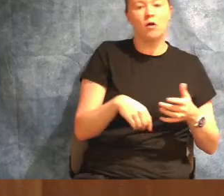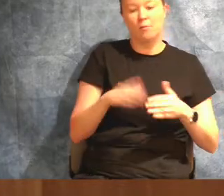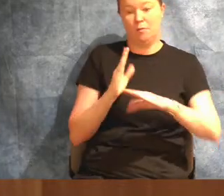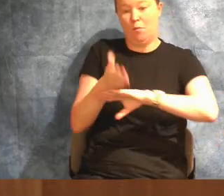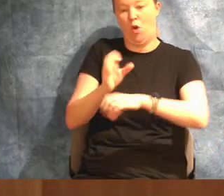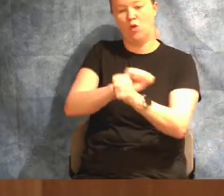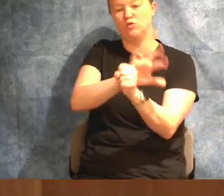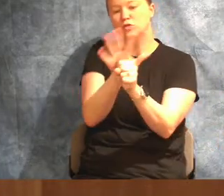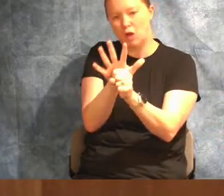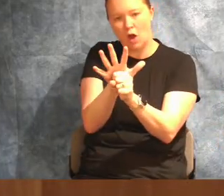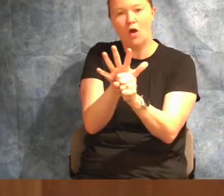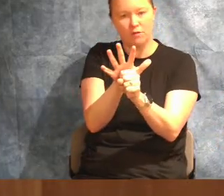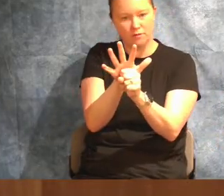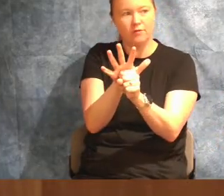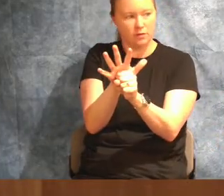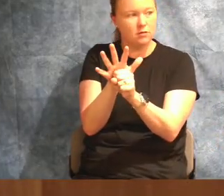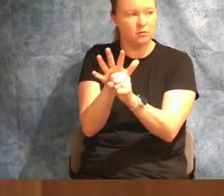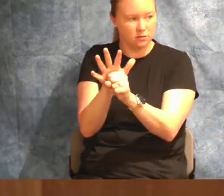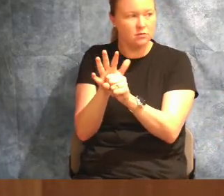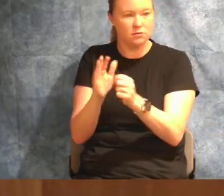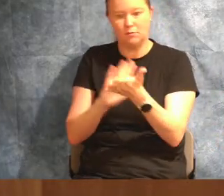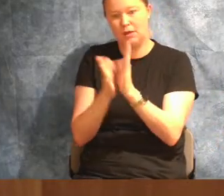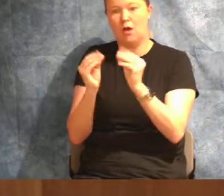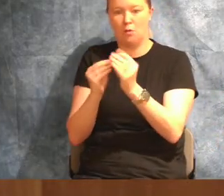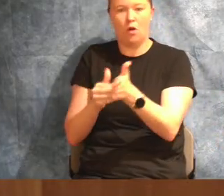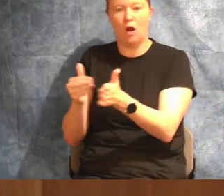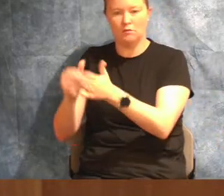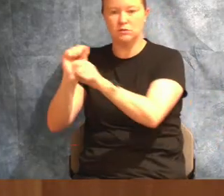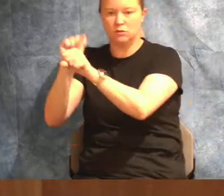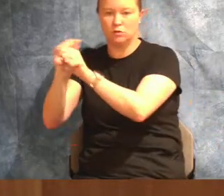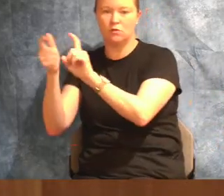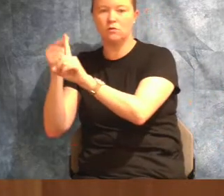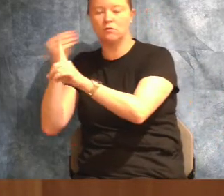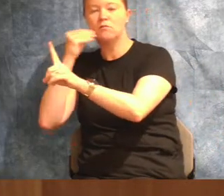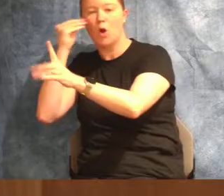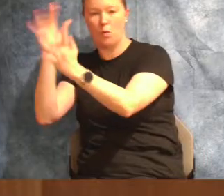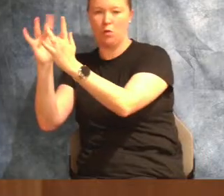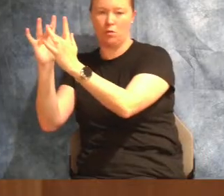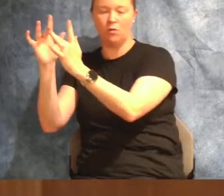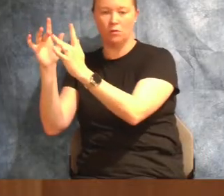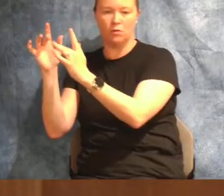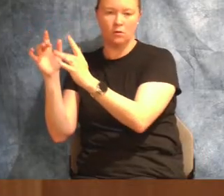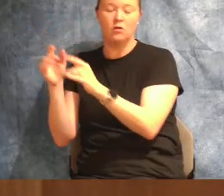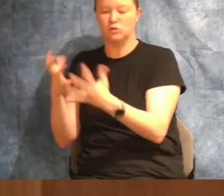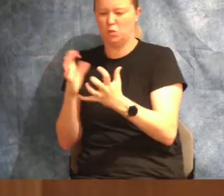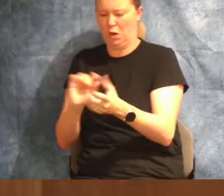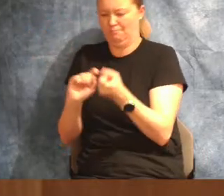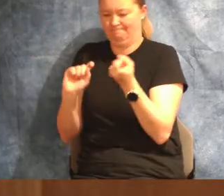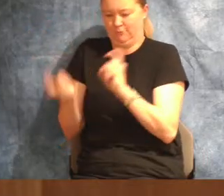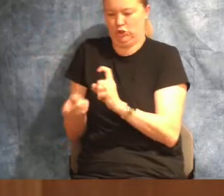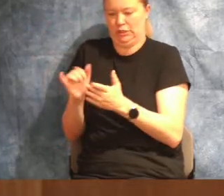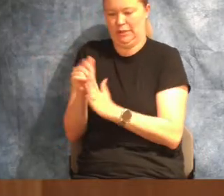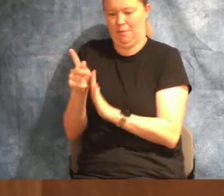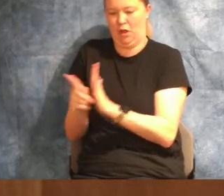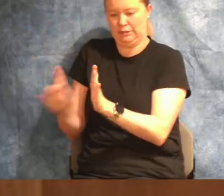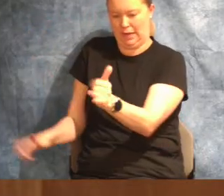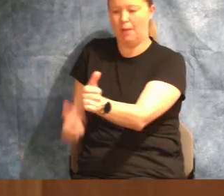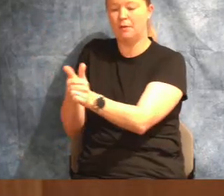we've become a very remote work workforce. Um, so we just wanted to update that policy. And before